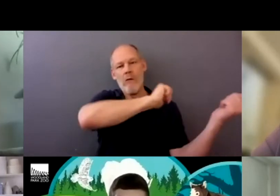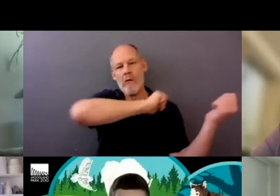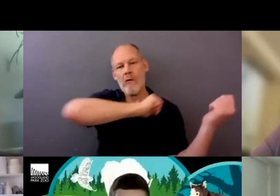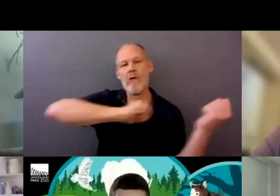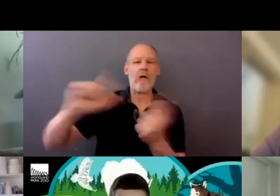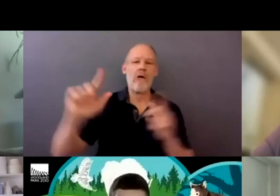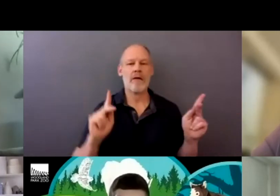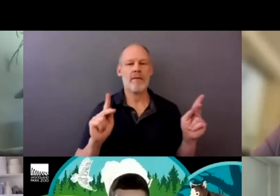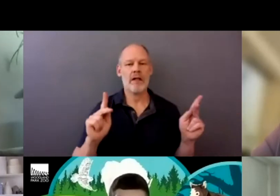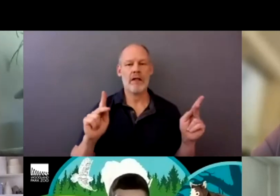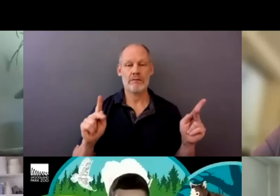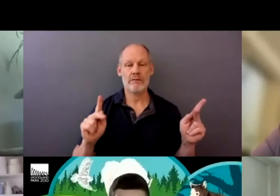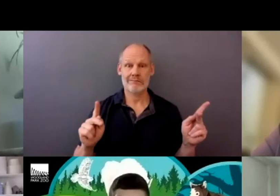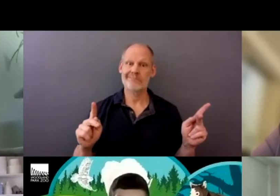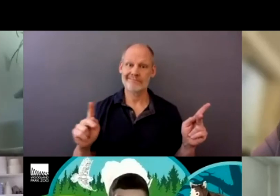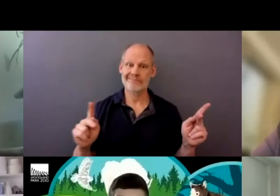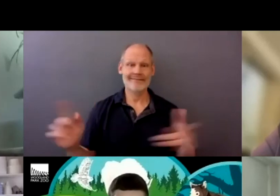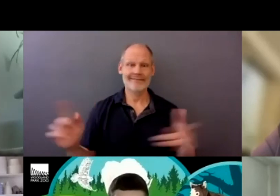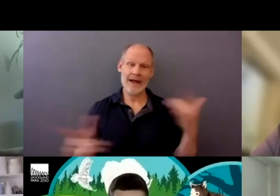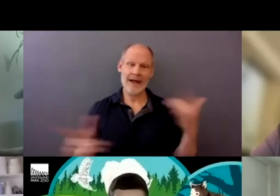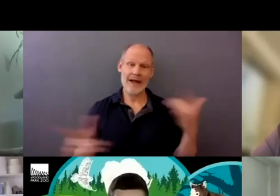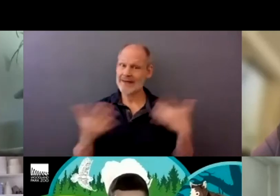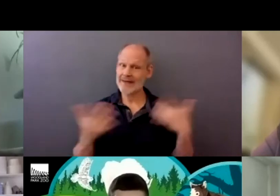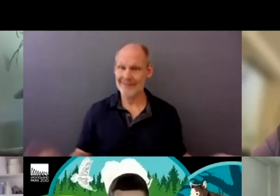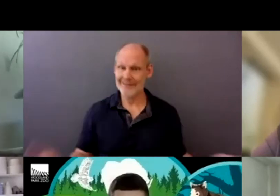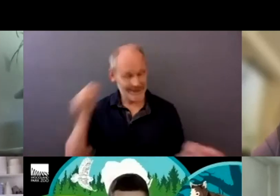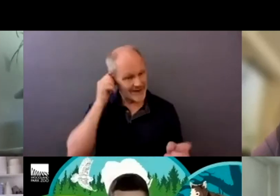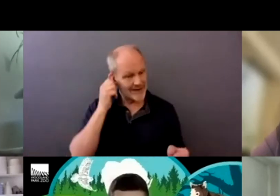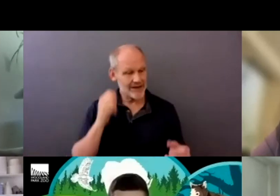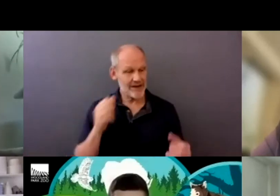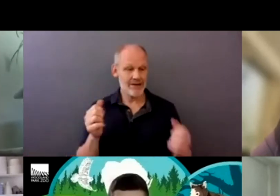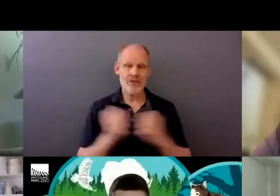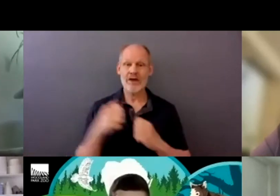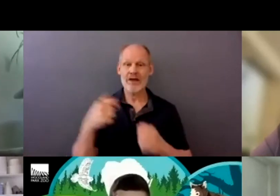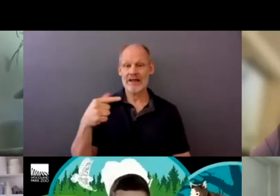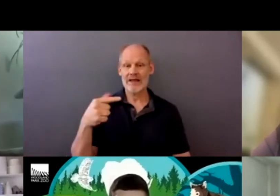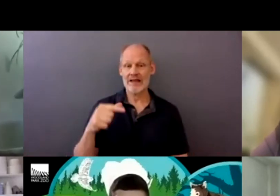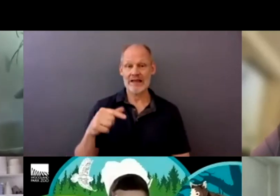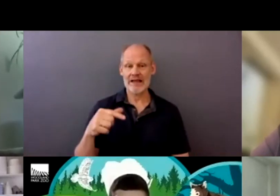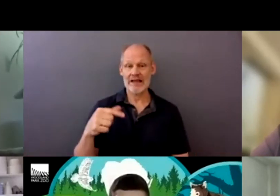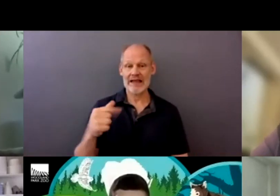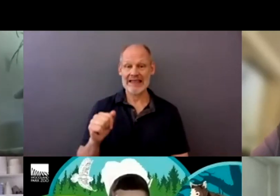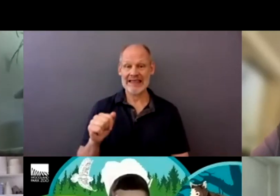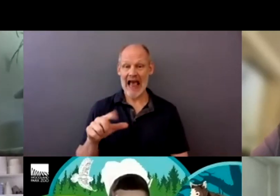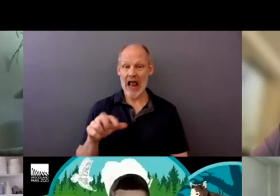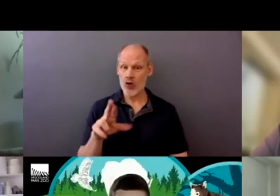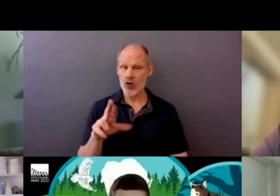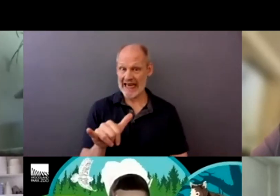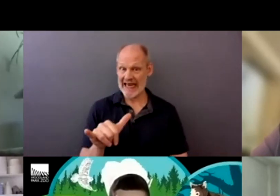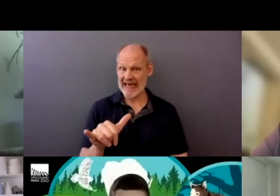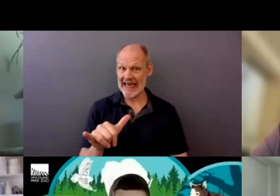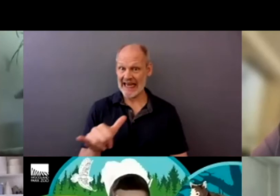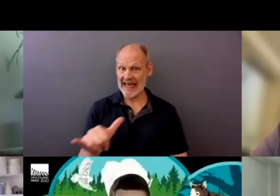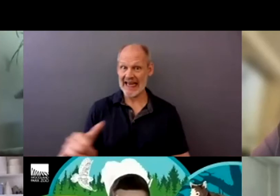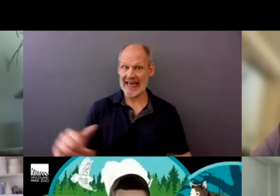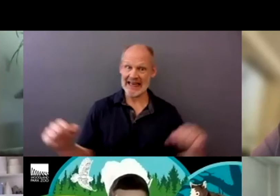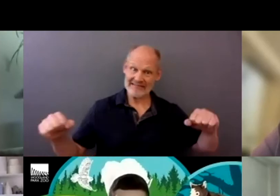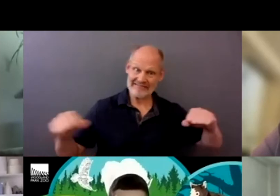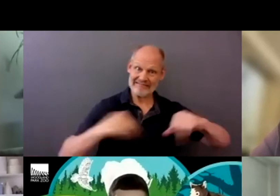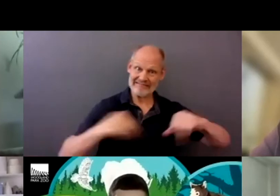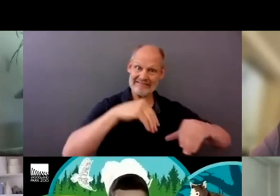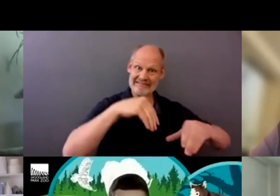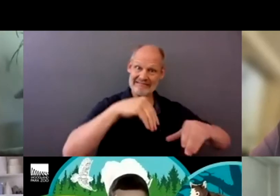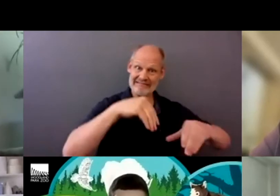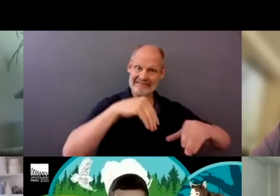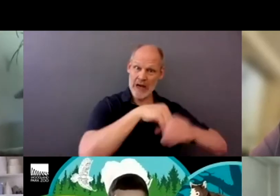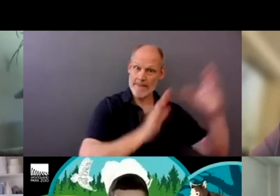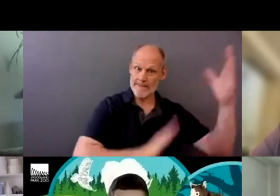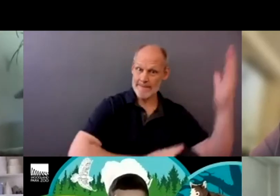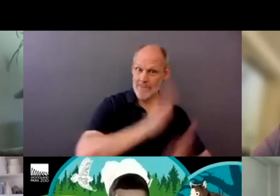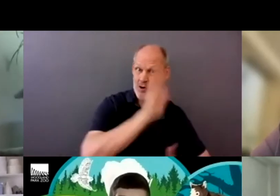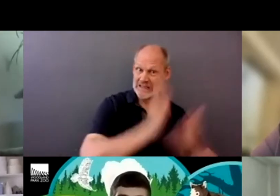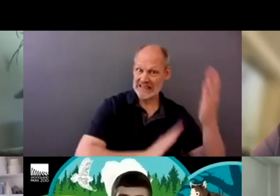even in the galleries when people are in front of a work of art. Because working in an art museum,